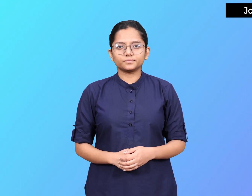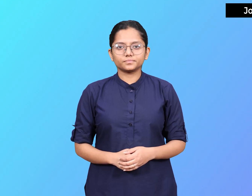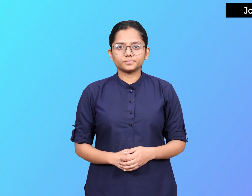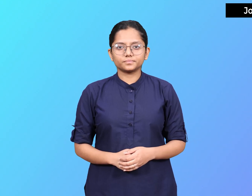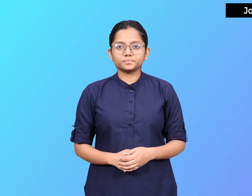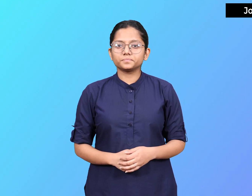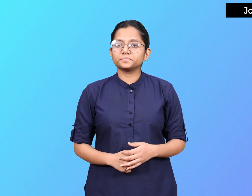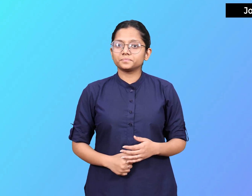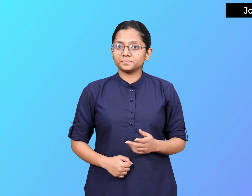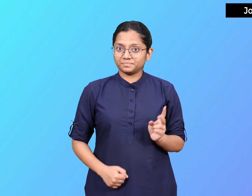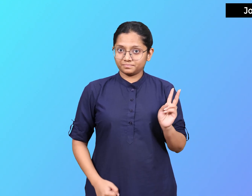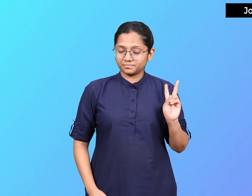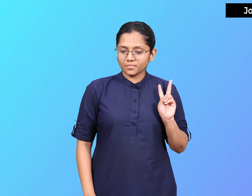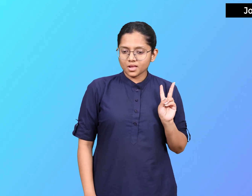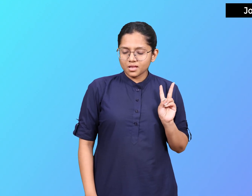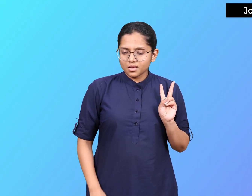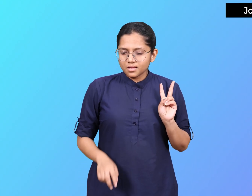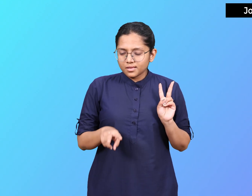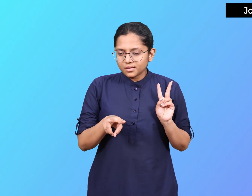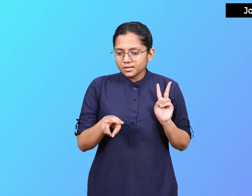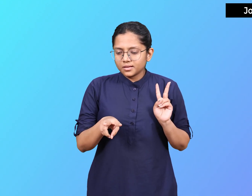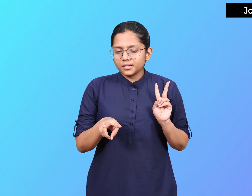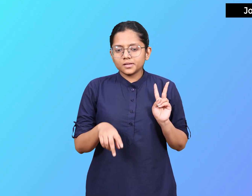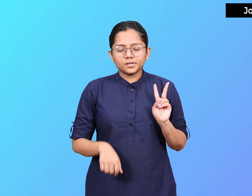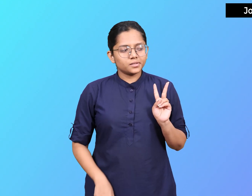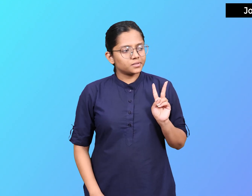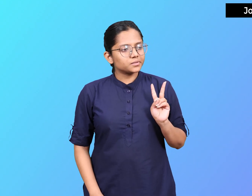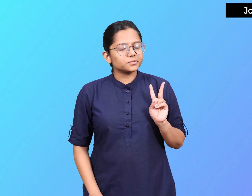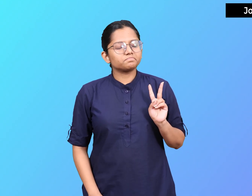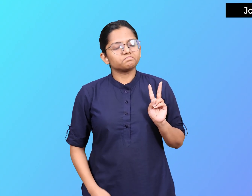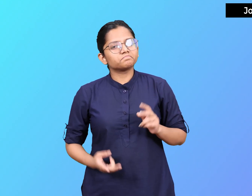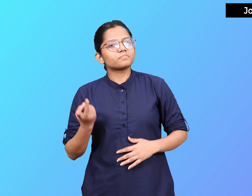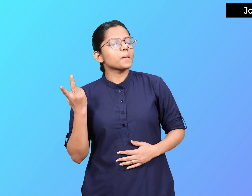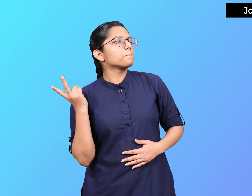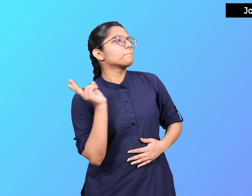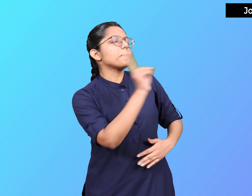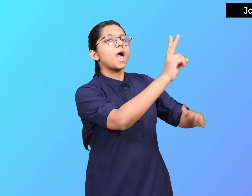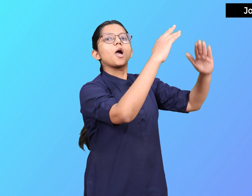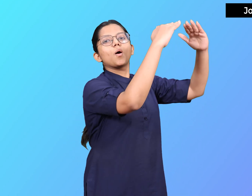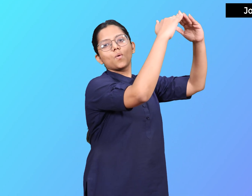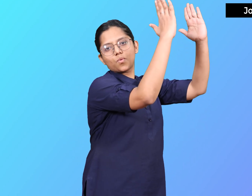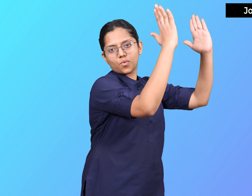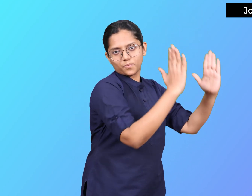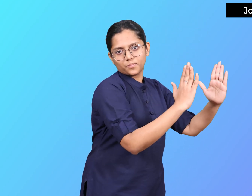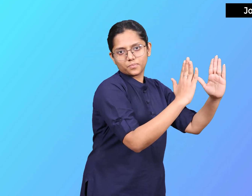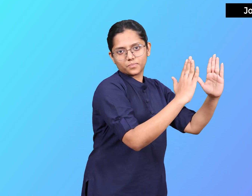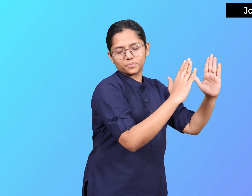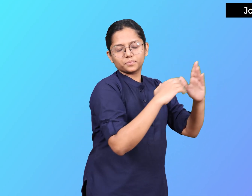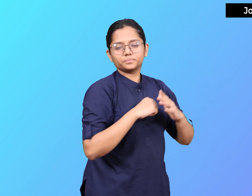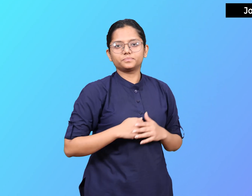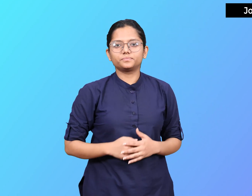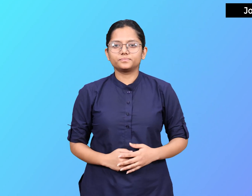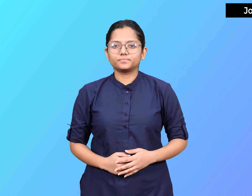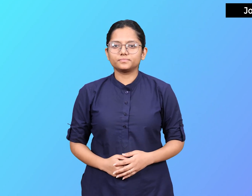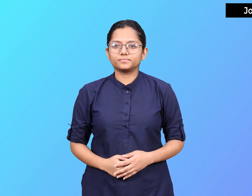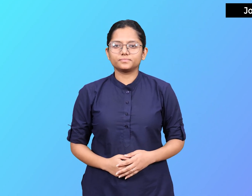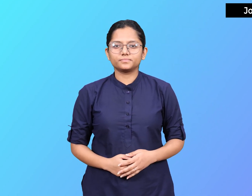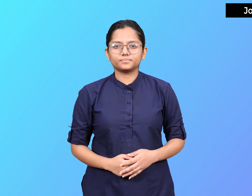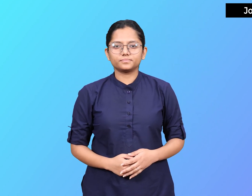Then the followers went back home